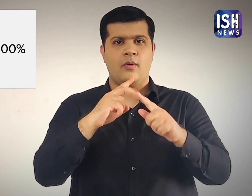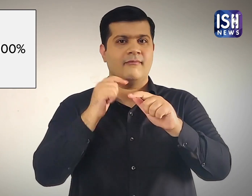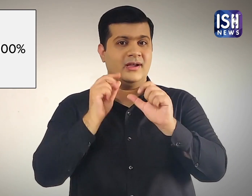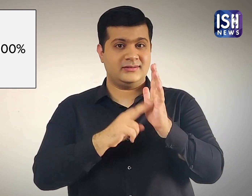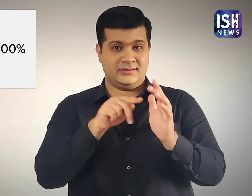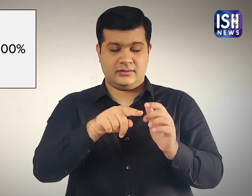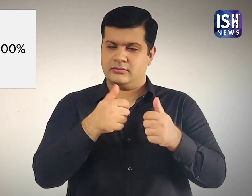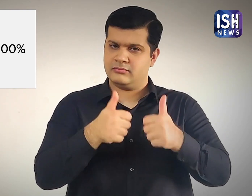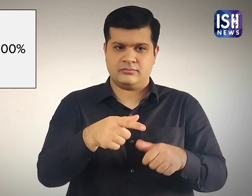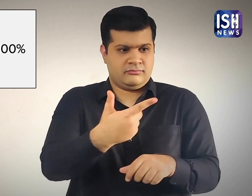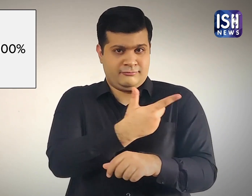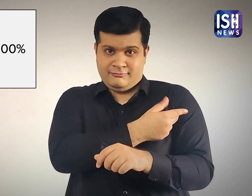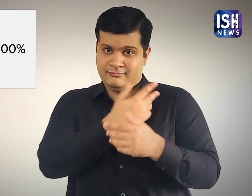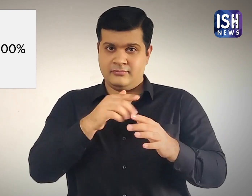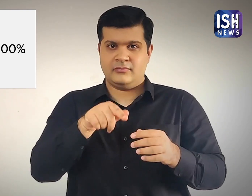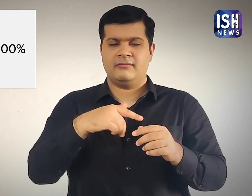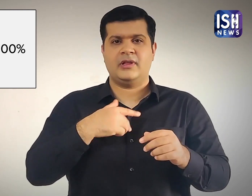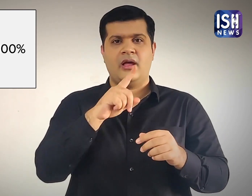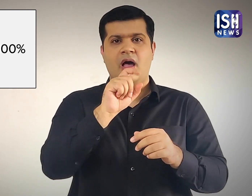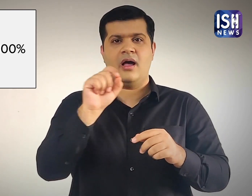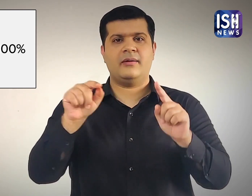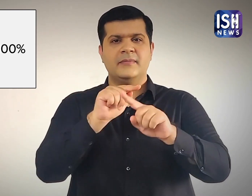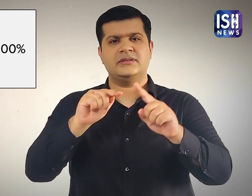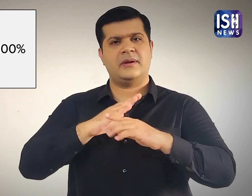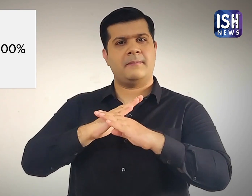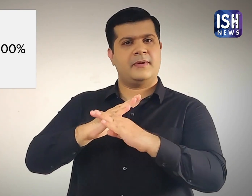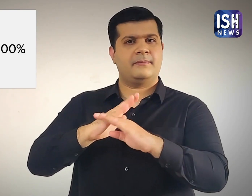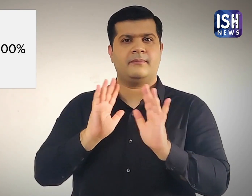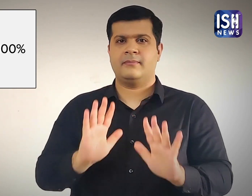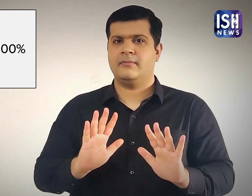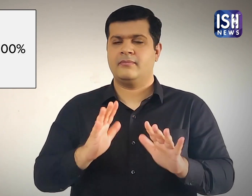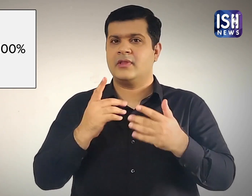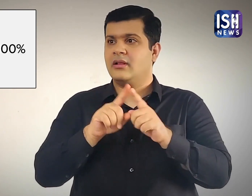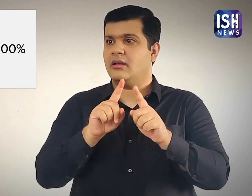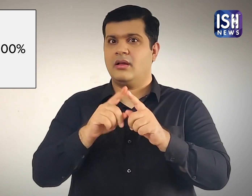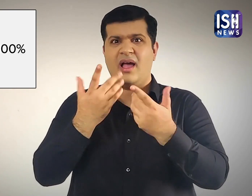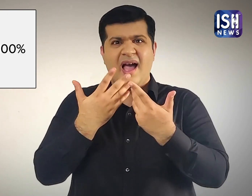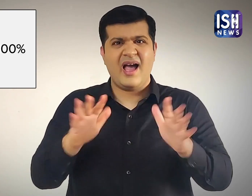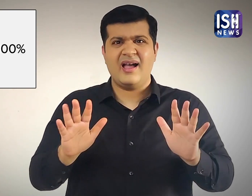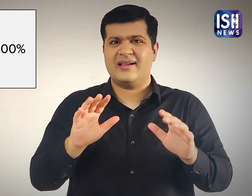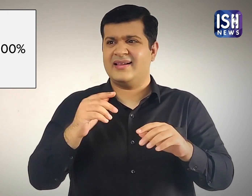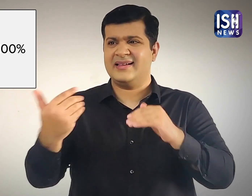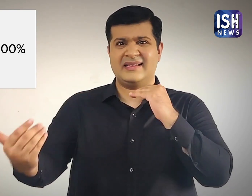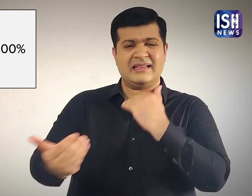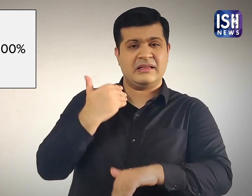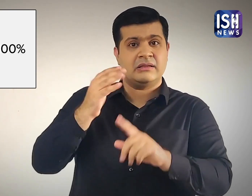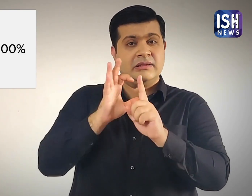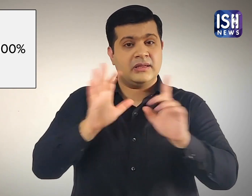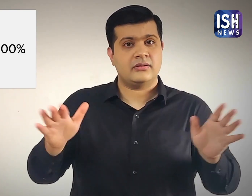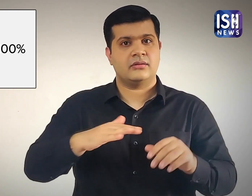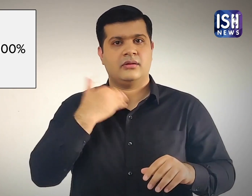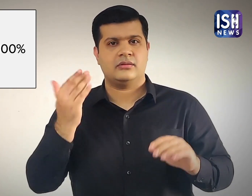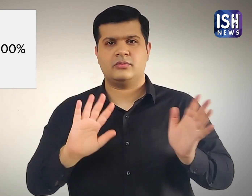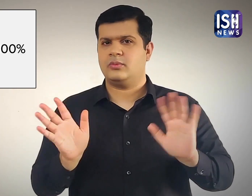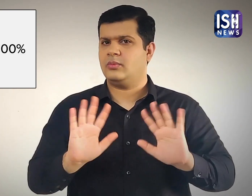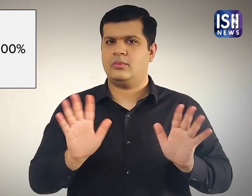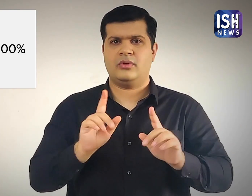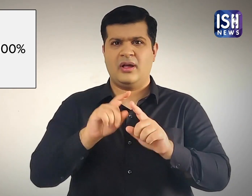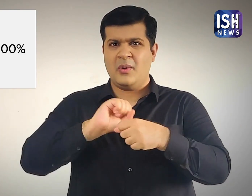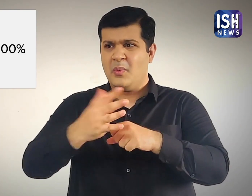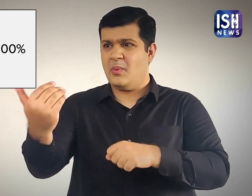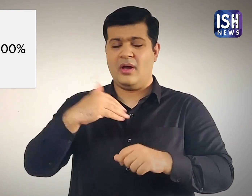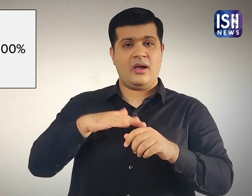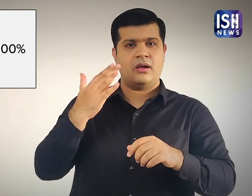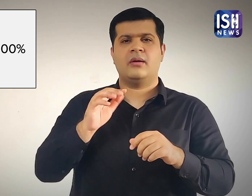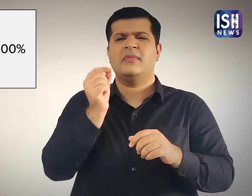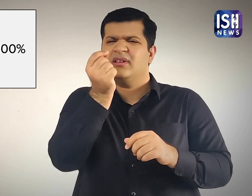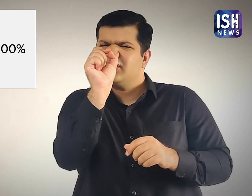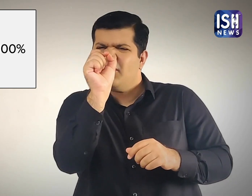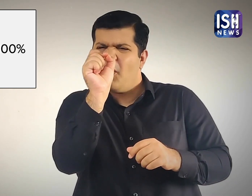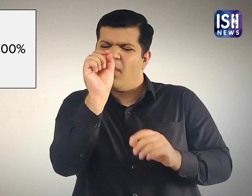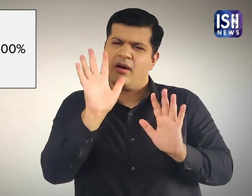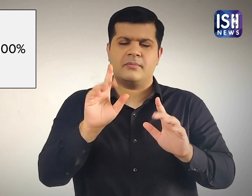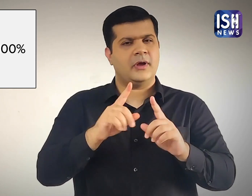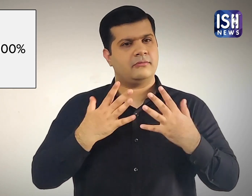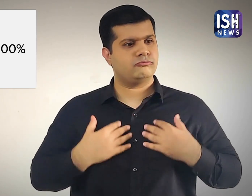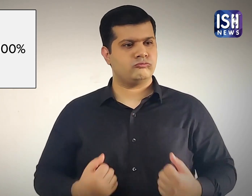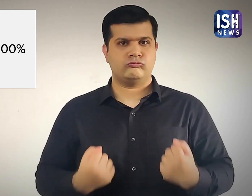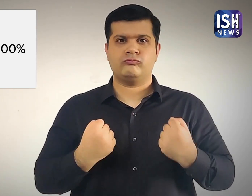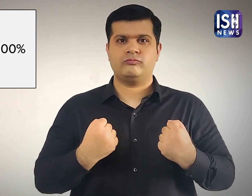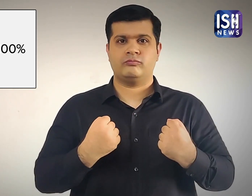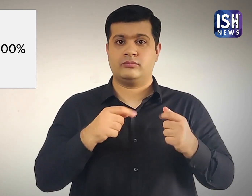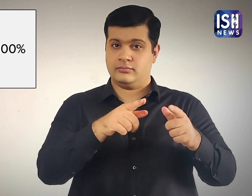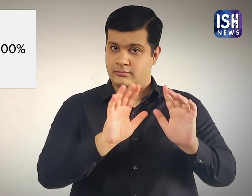that Covaxin could reduce severity and mortality risk by a whopping 100 %.